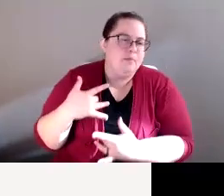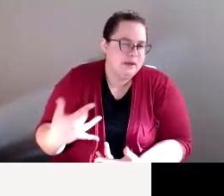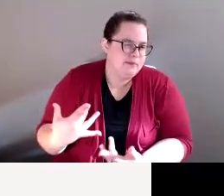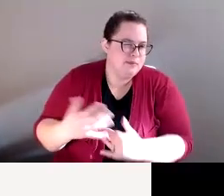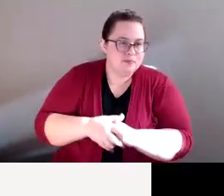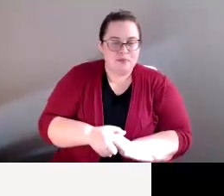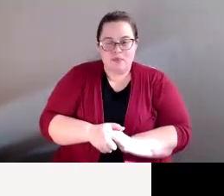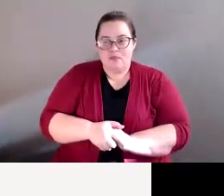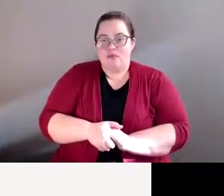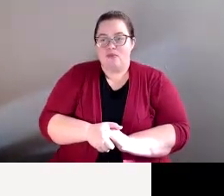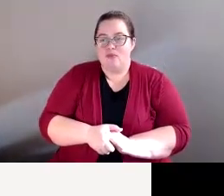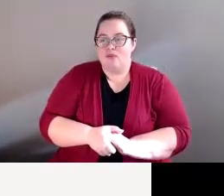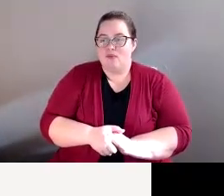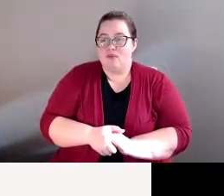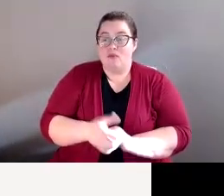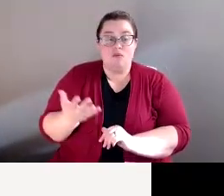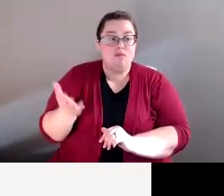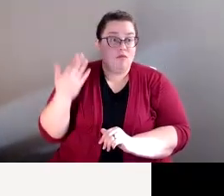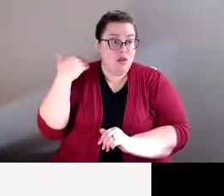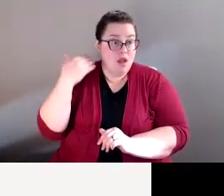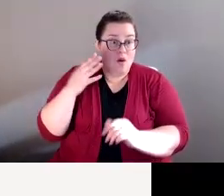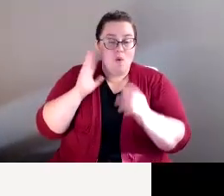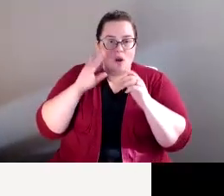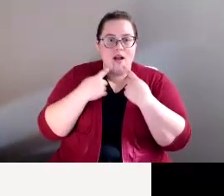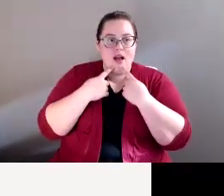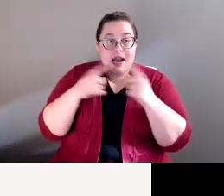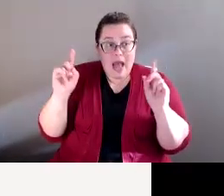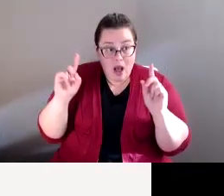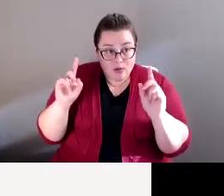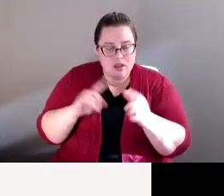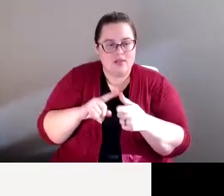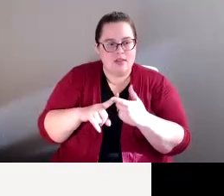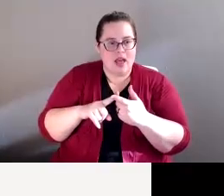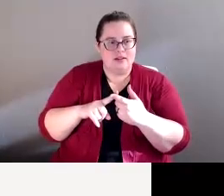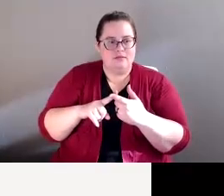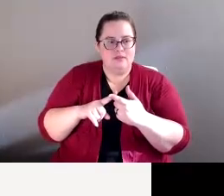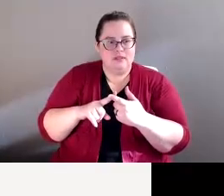In the past, what they've done is they've announced these and then they've enabled them, and then we start our semester,